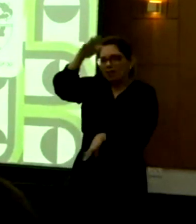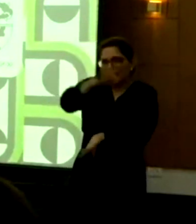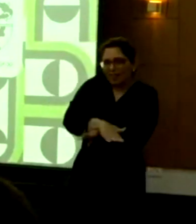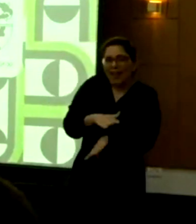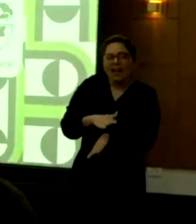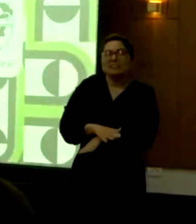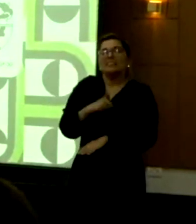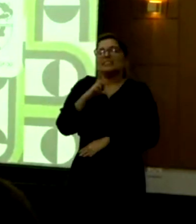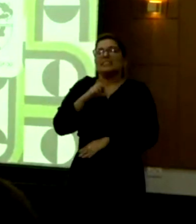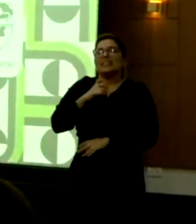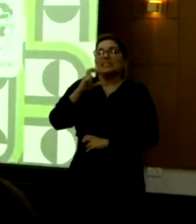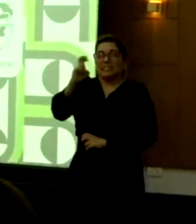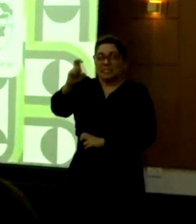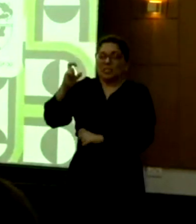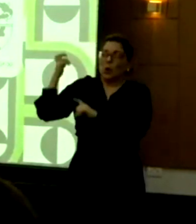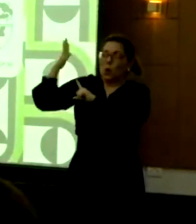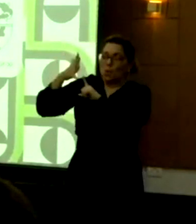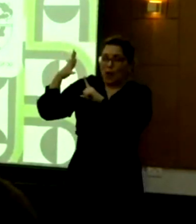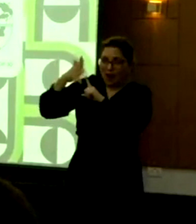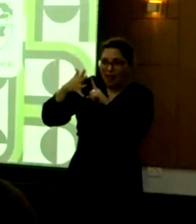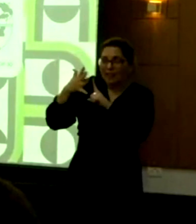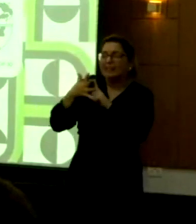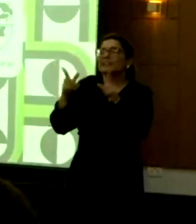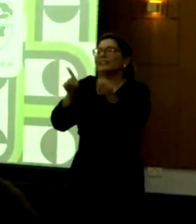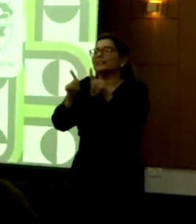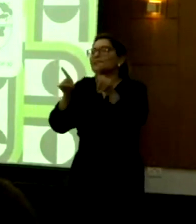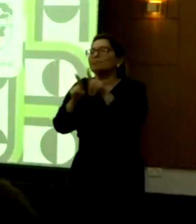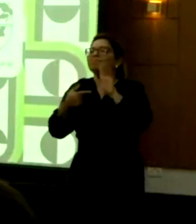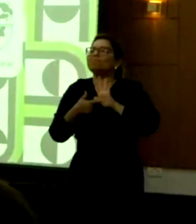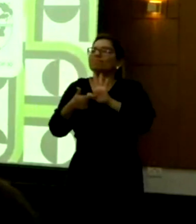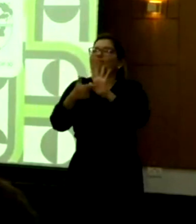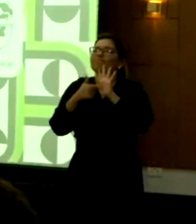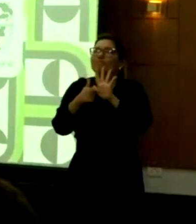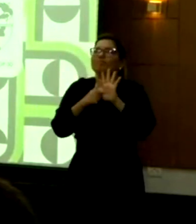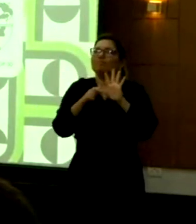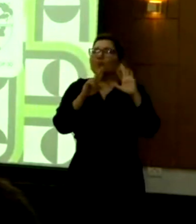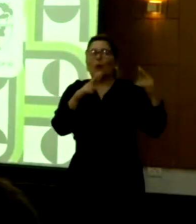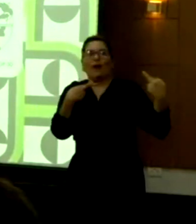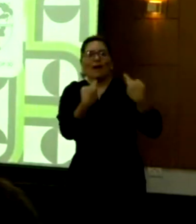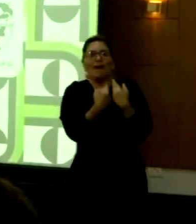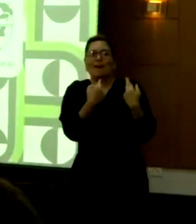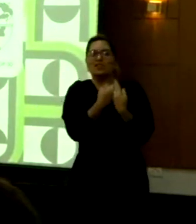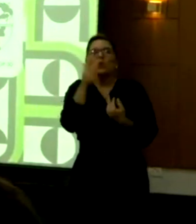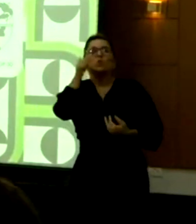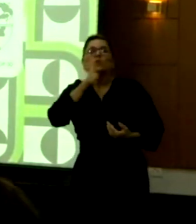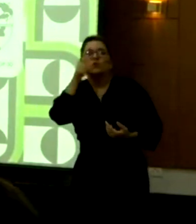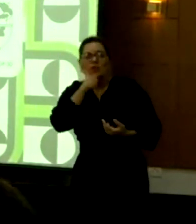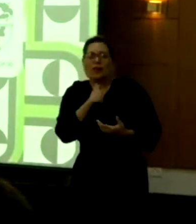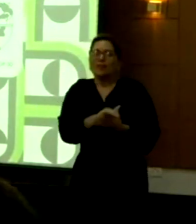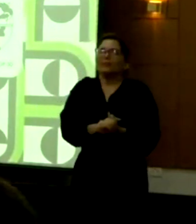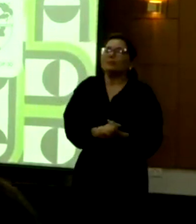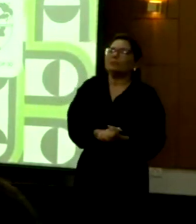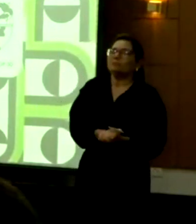, in addition to the presentation by the NGO Rede Mulher e Florestal, each panel will have the duration of thirty minutes